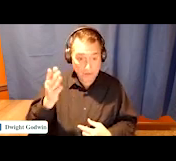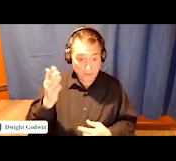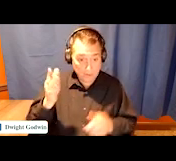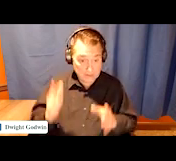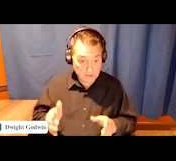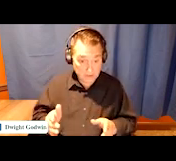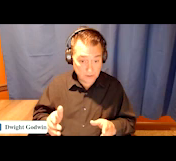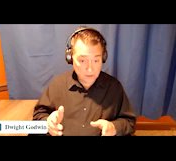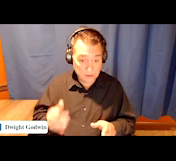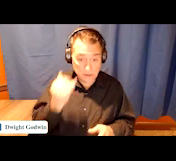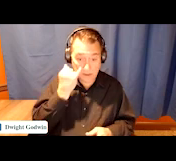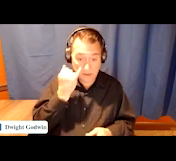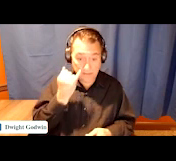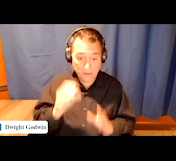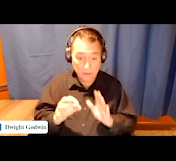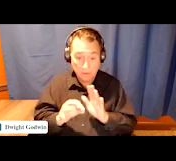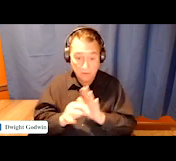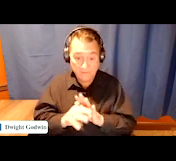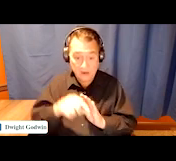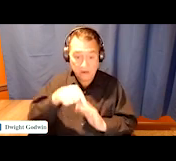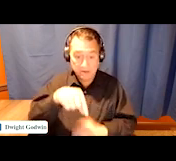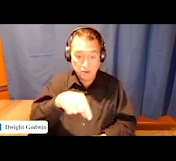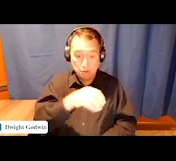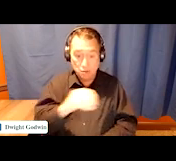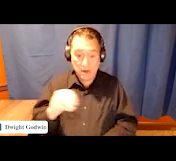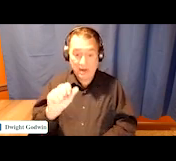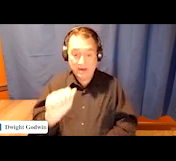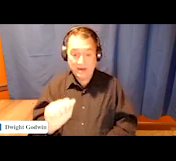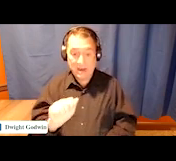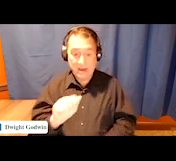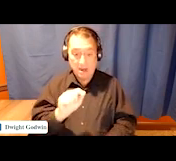if you find the Q&A button on your screen